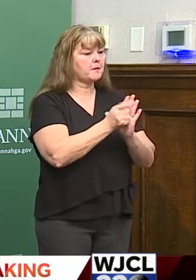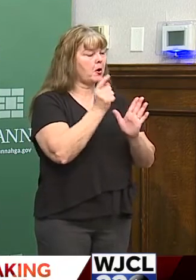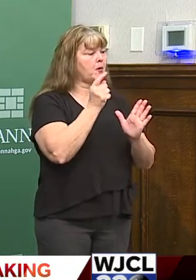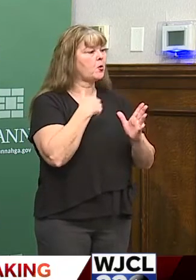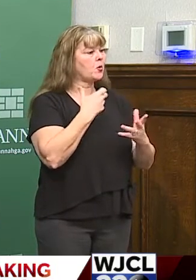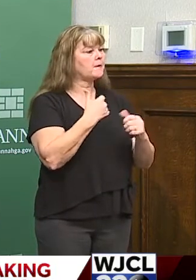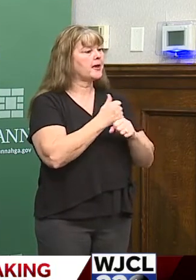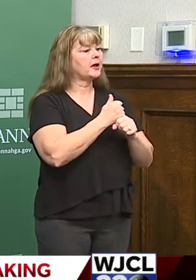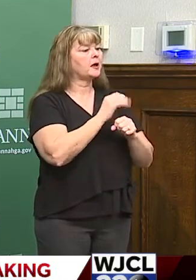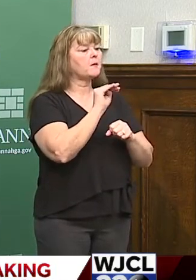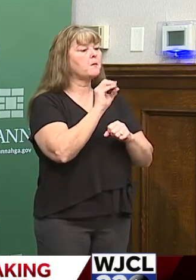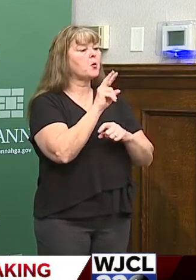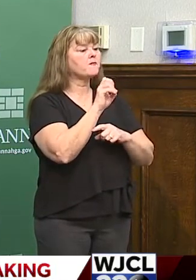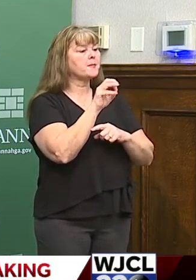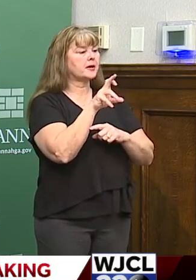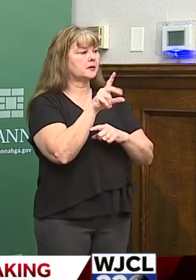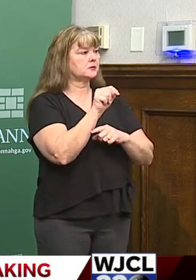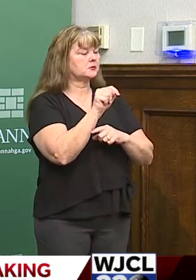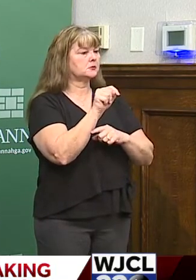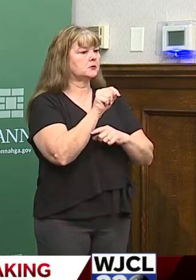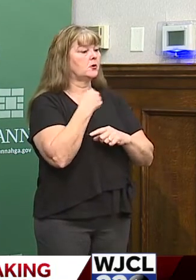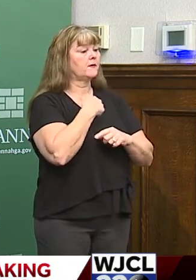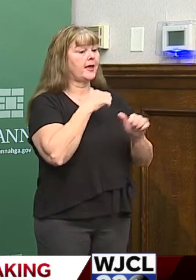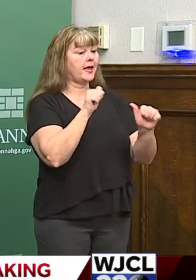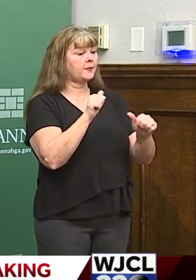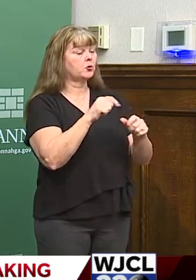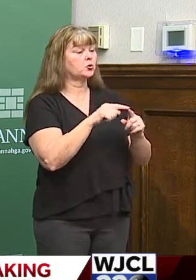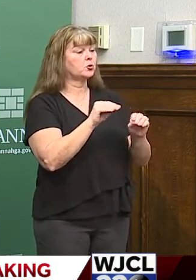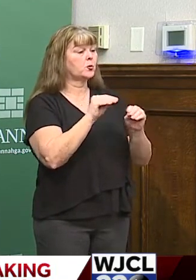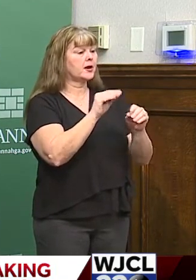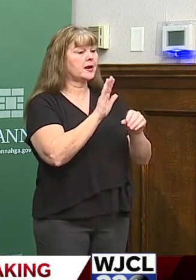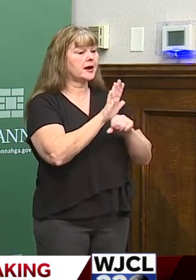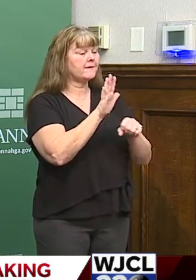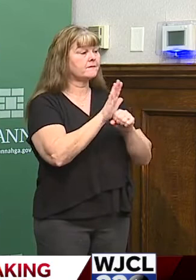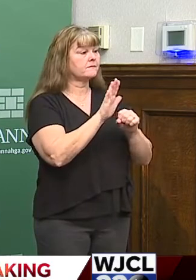I THINK FOR US WE DON'T WANT TO MAKE IT A MOVEMENT.